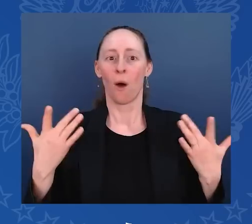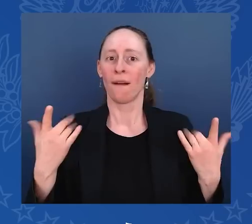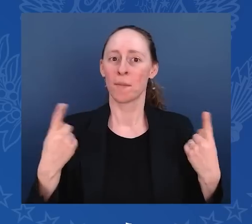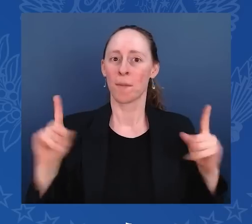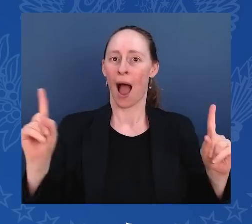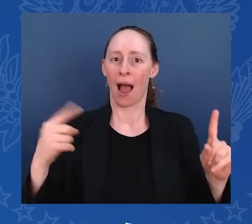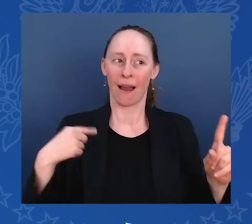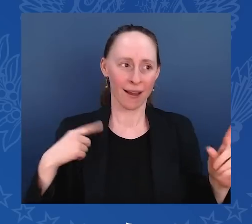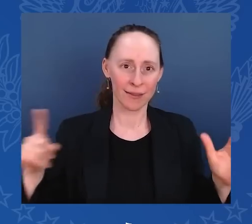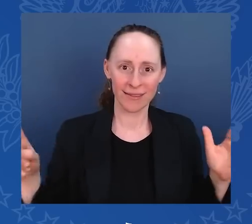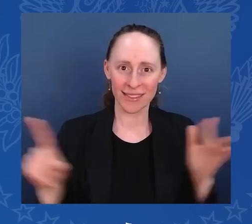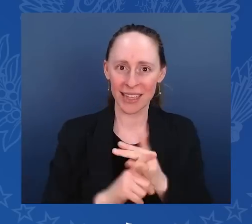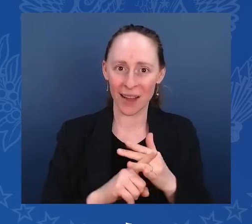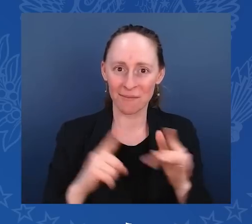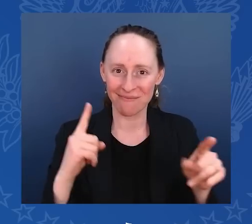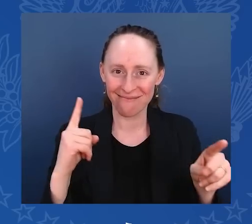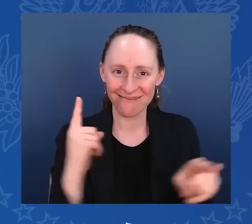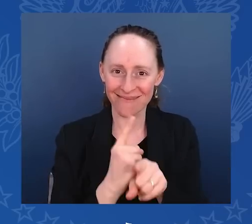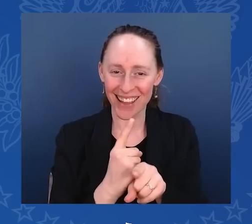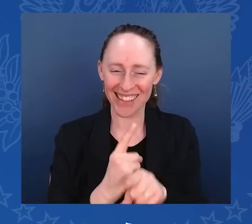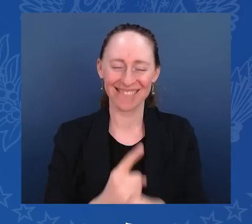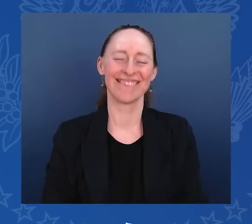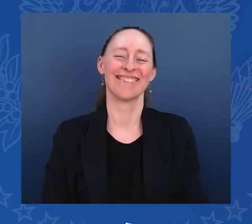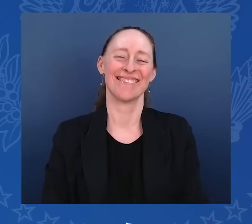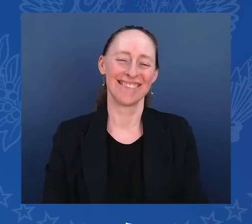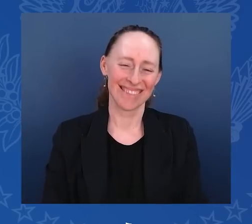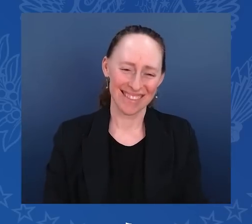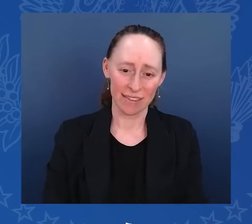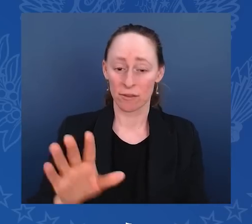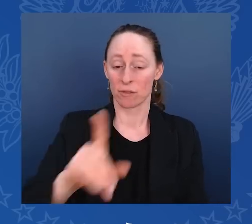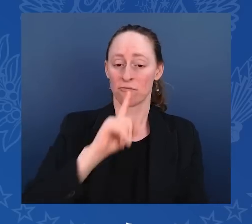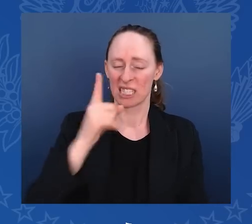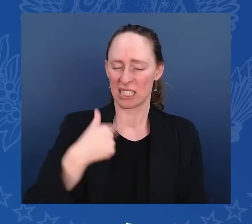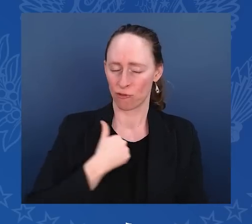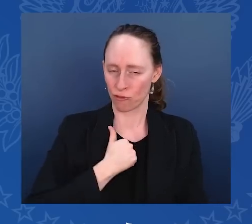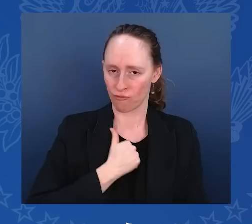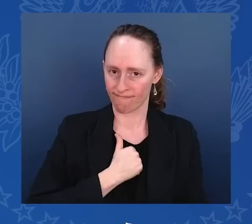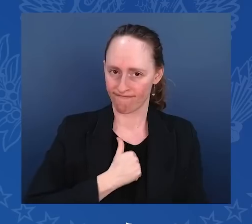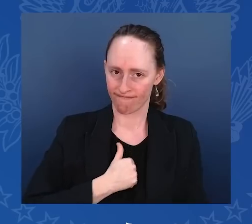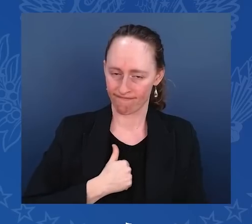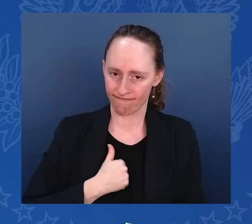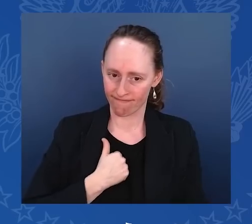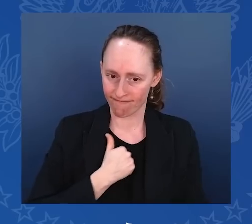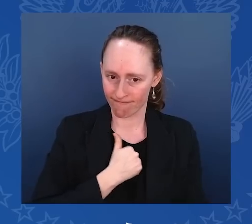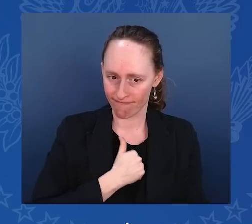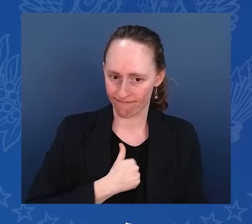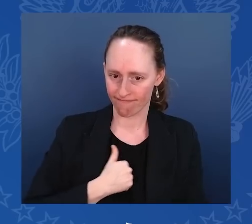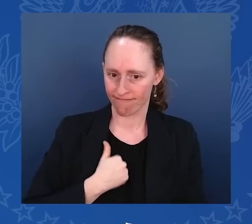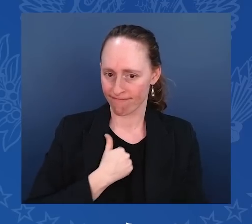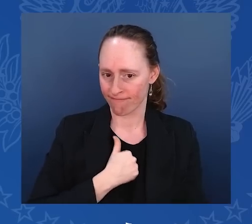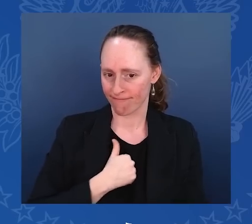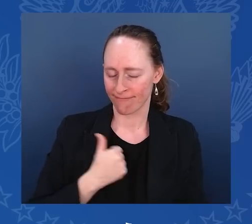I do apologize. We had a very busy schedule the last -- over --